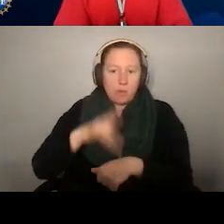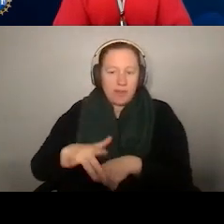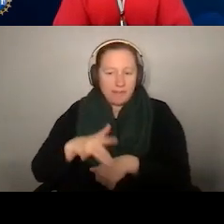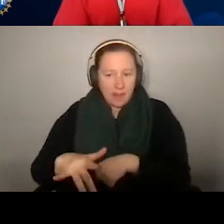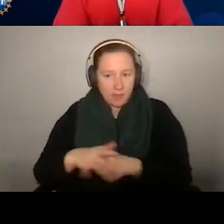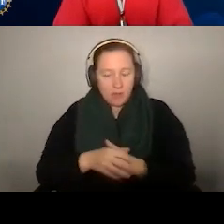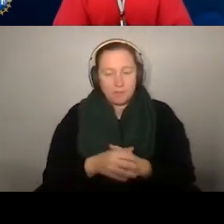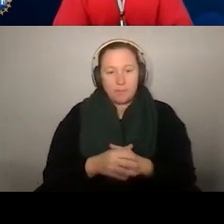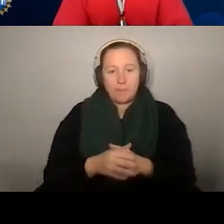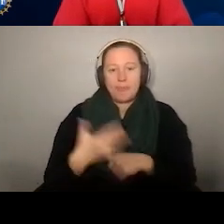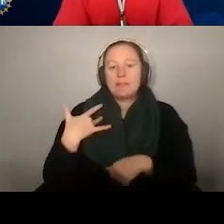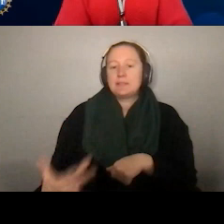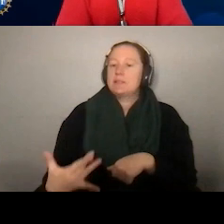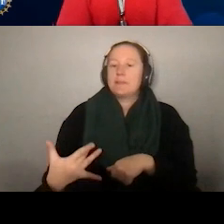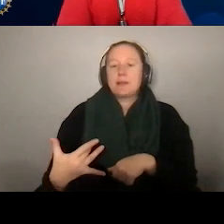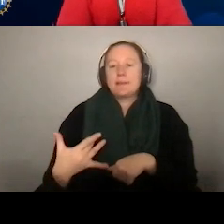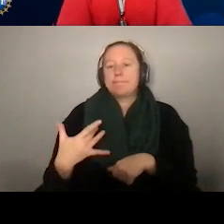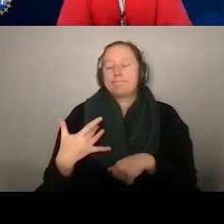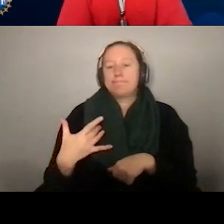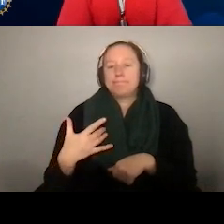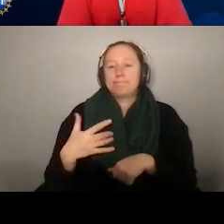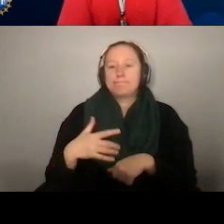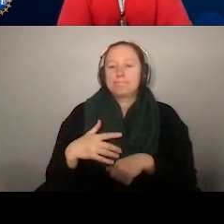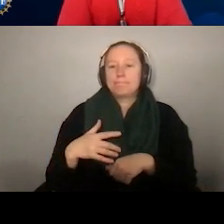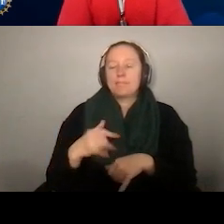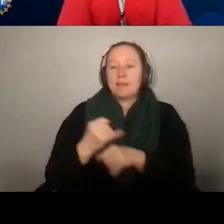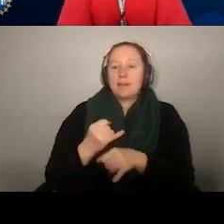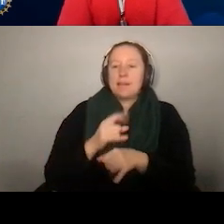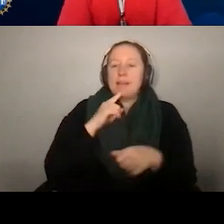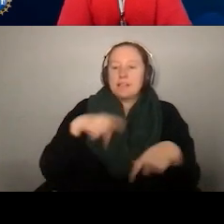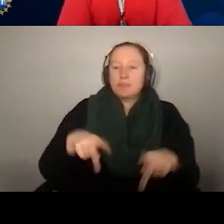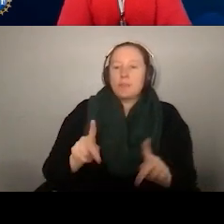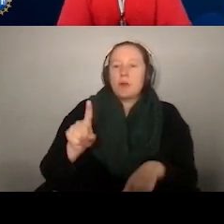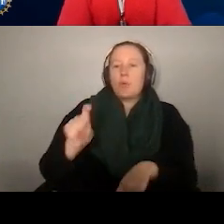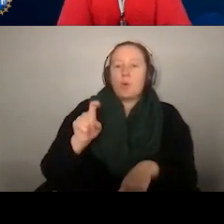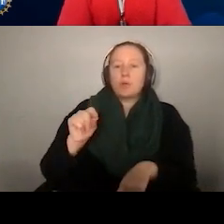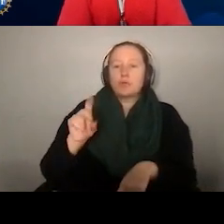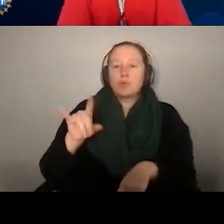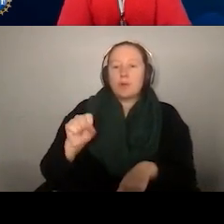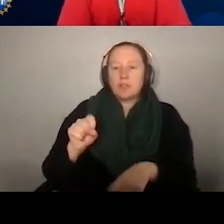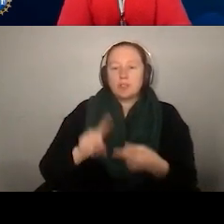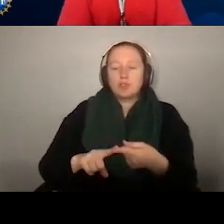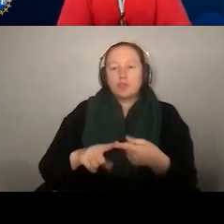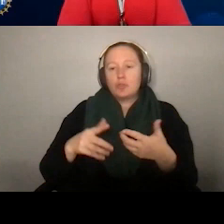Usually, an institution is allowed 120 days to complete final financial activity